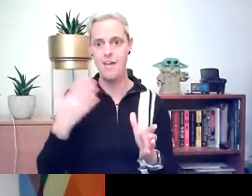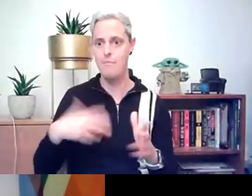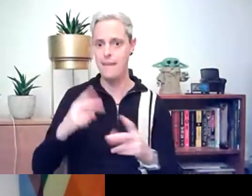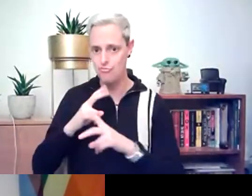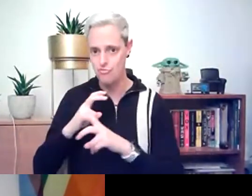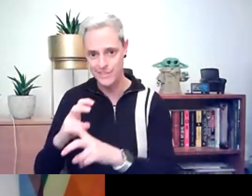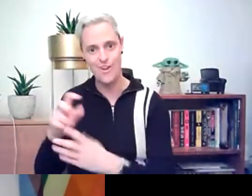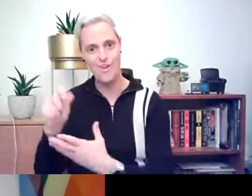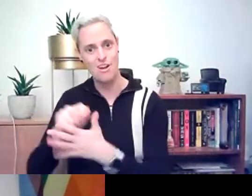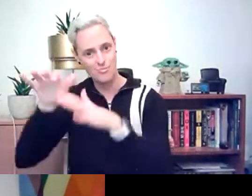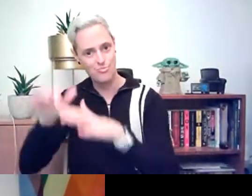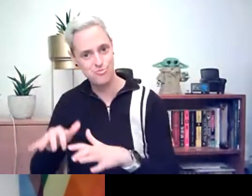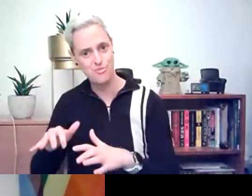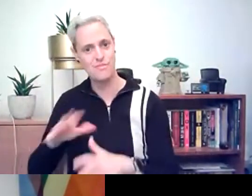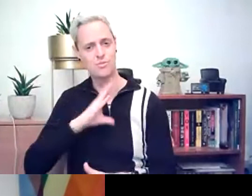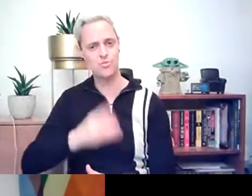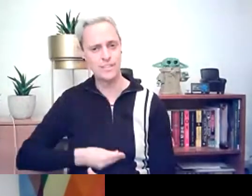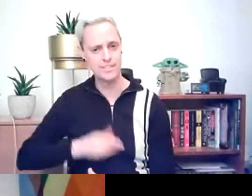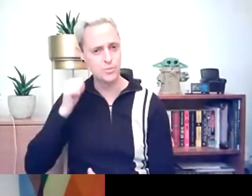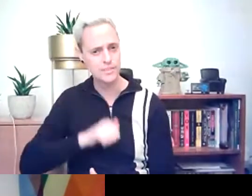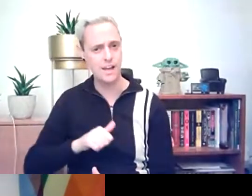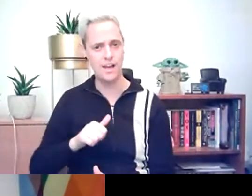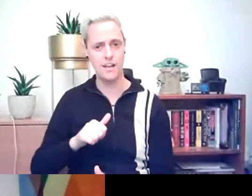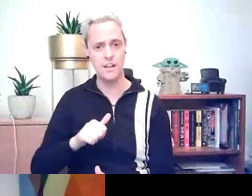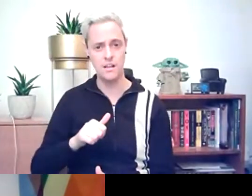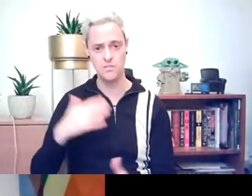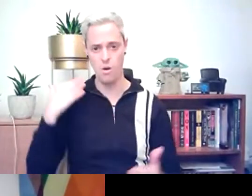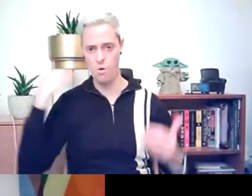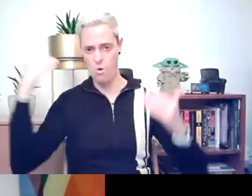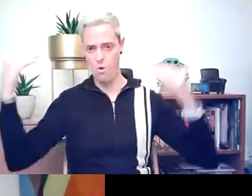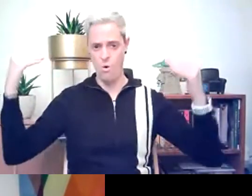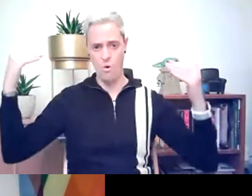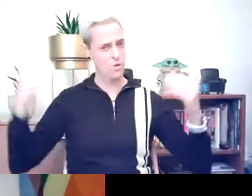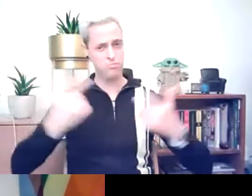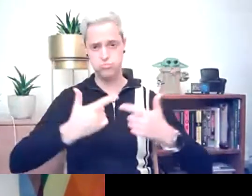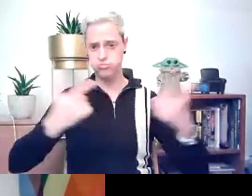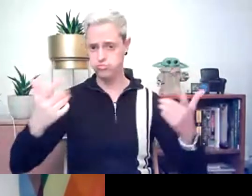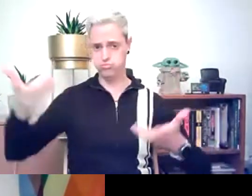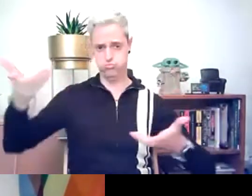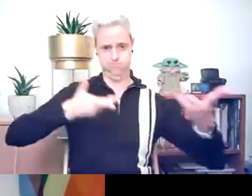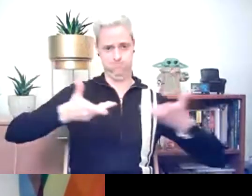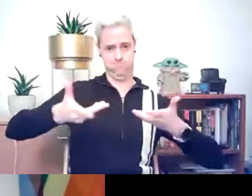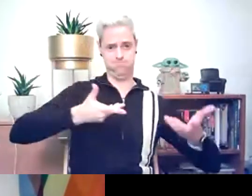you know, and all those things just 18:38:00 become huge, and then there was also